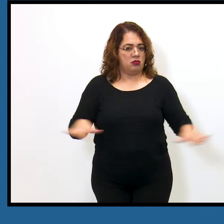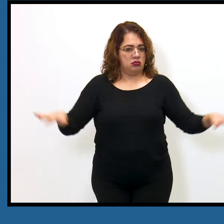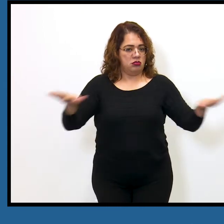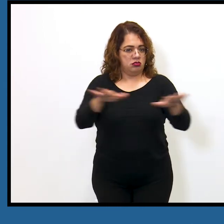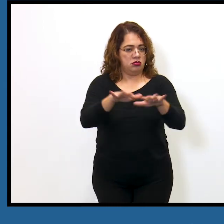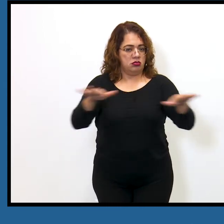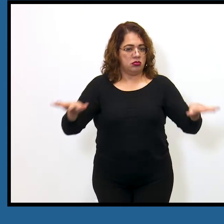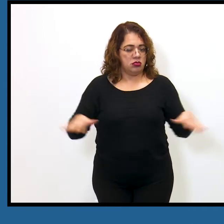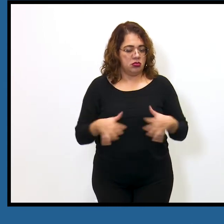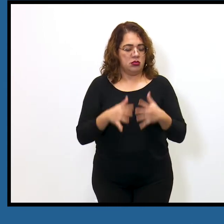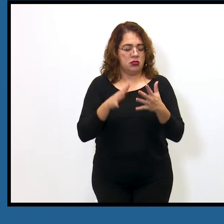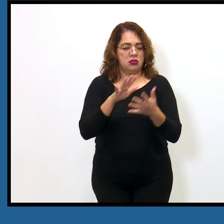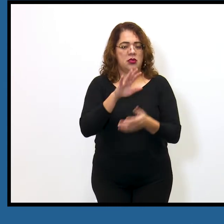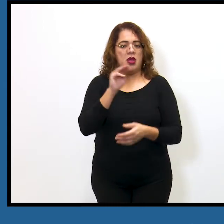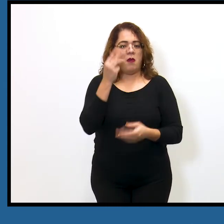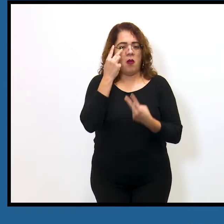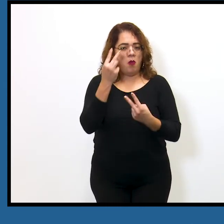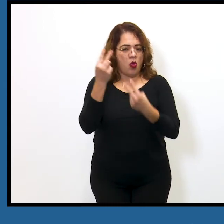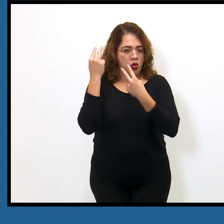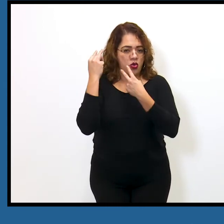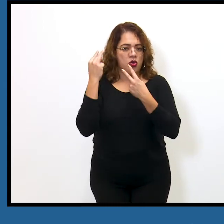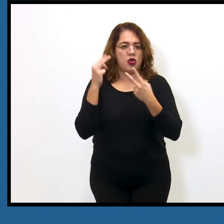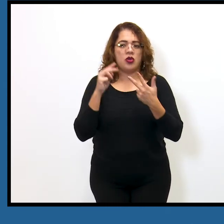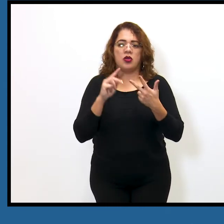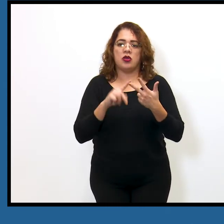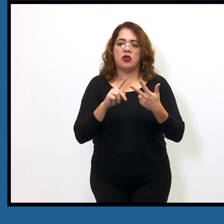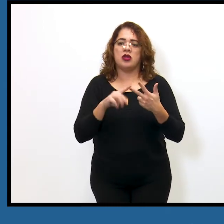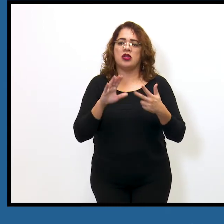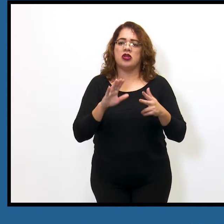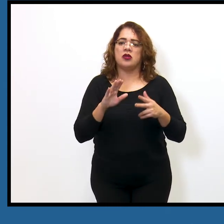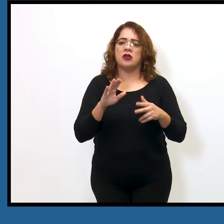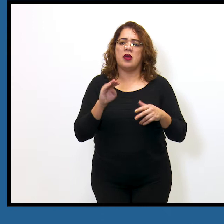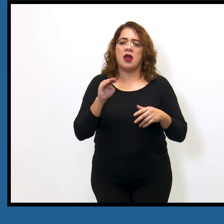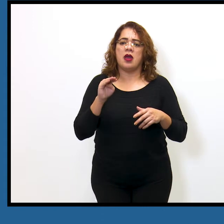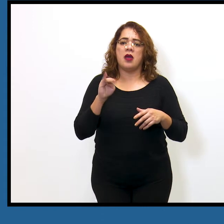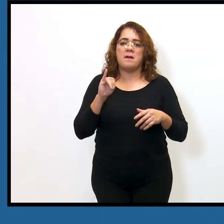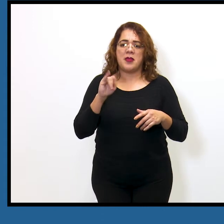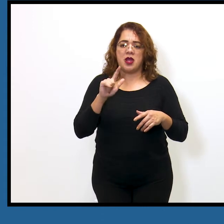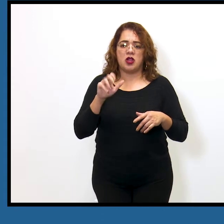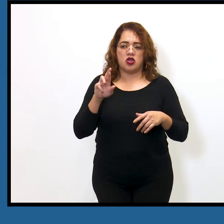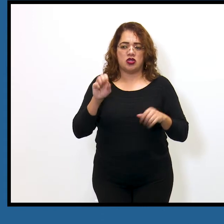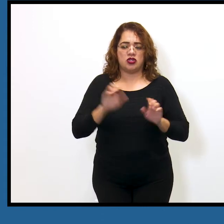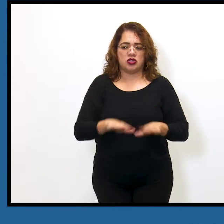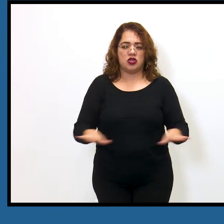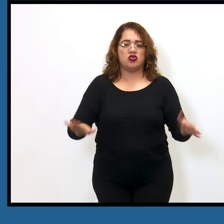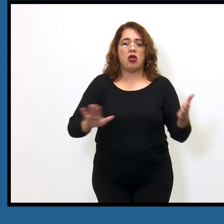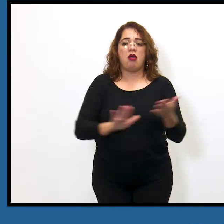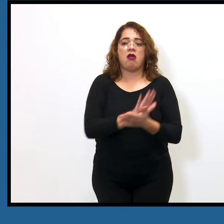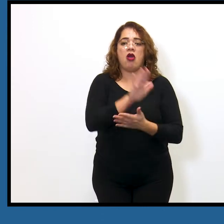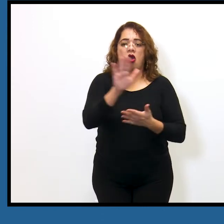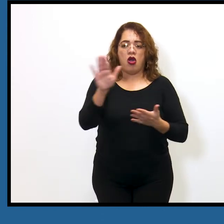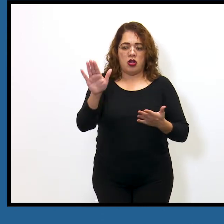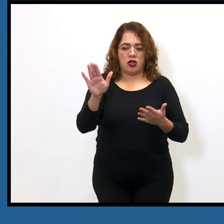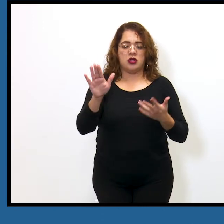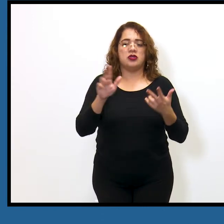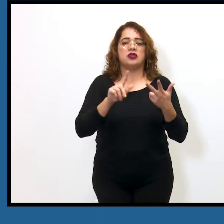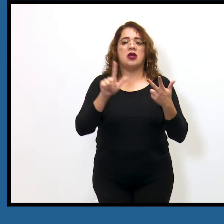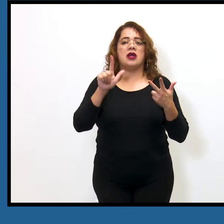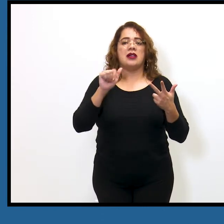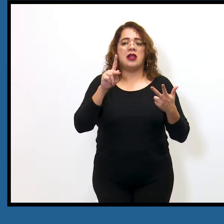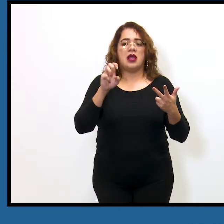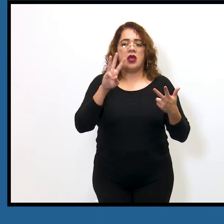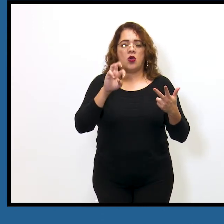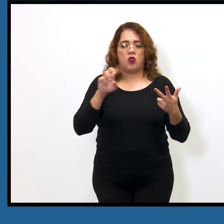that includes Memorial, Miller's Children, College, the Lakewood Local and St. Mary's.